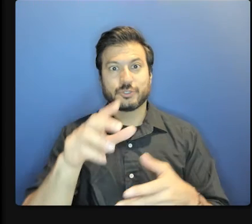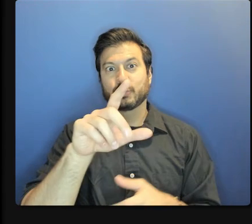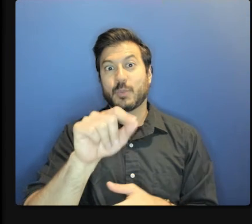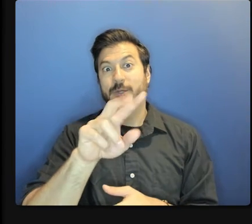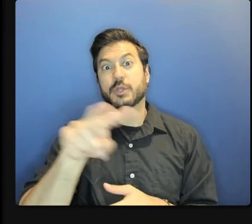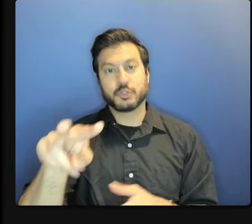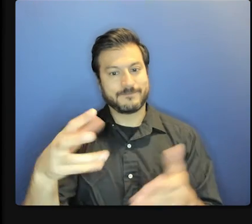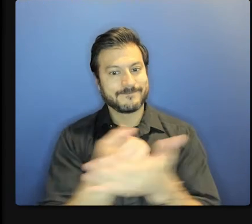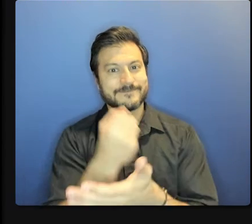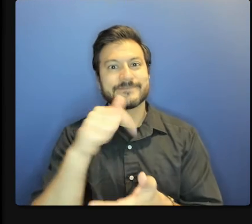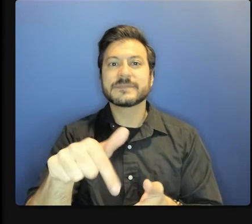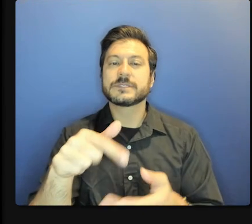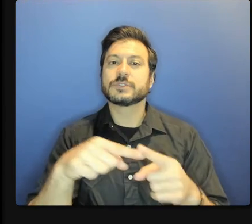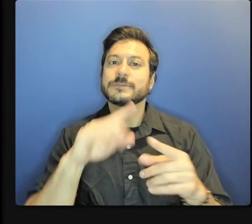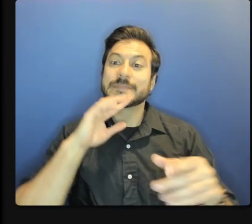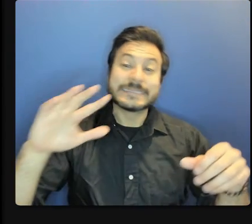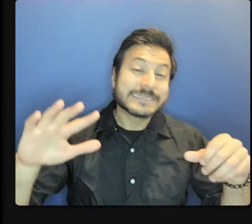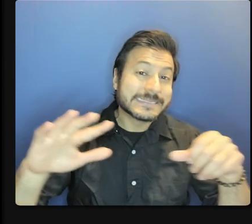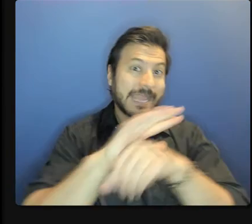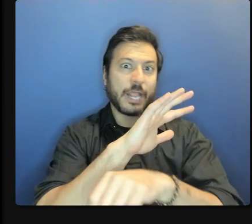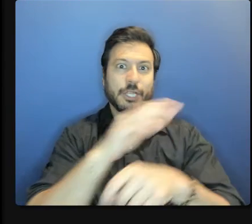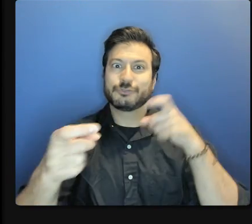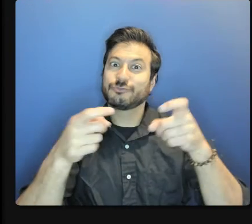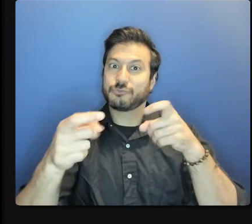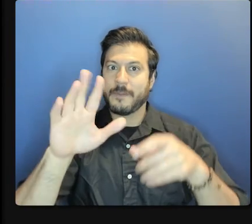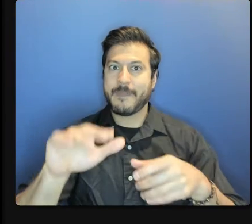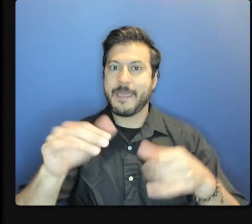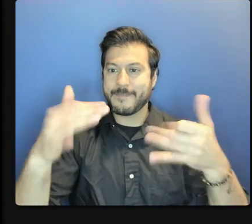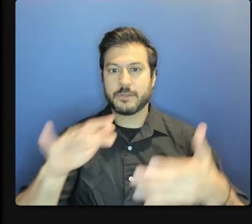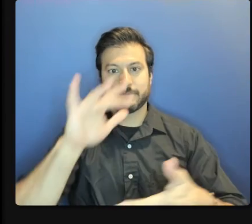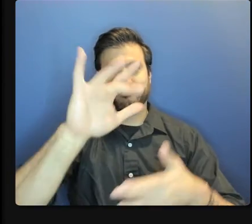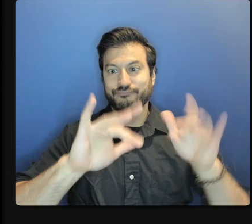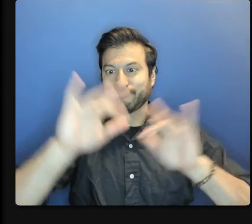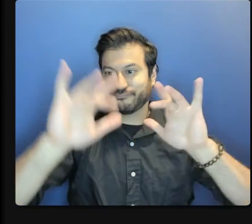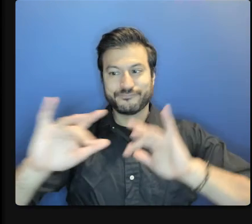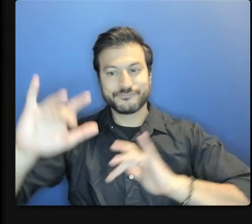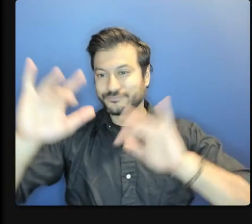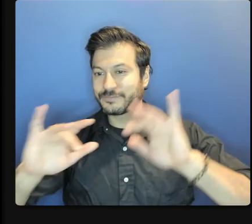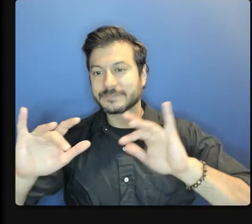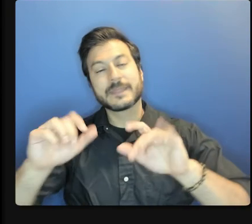takes advantage of these capabilities to be entirely controlled by player's touch inputs,